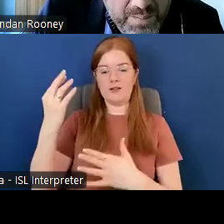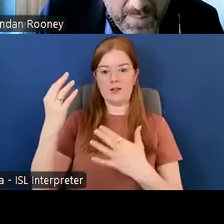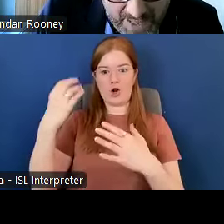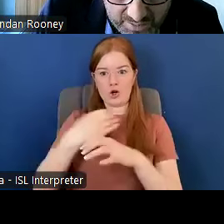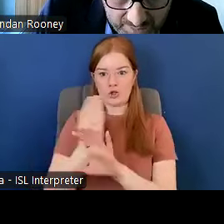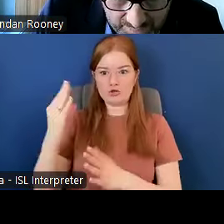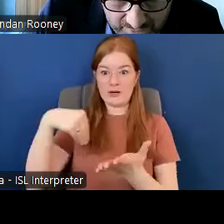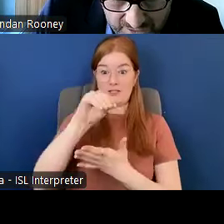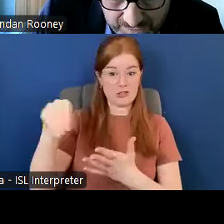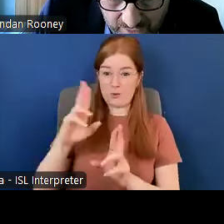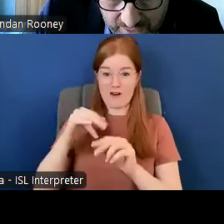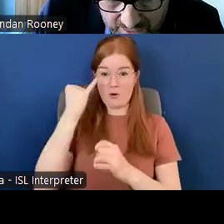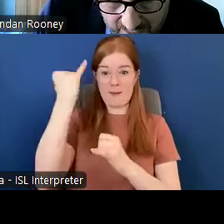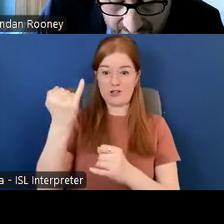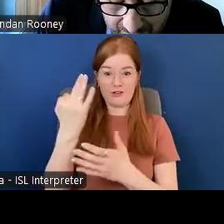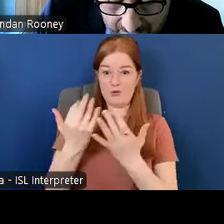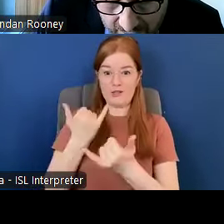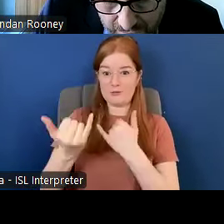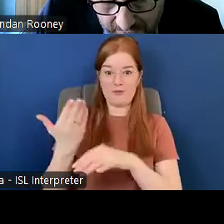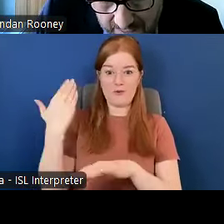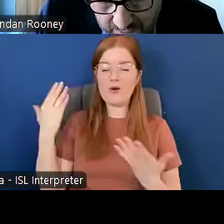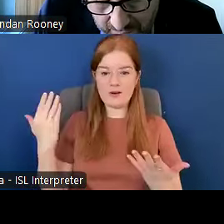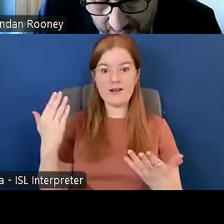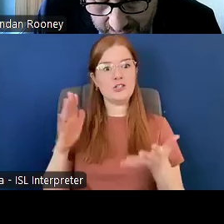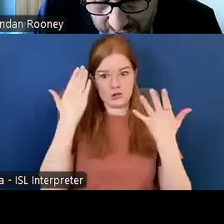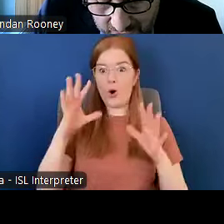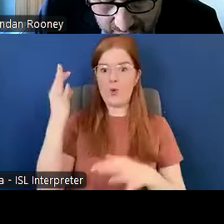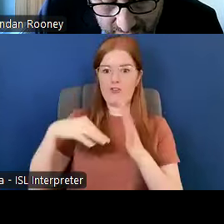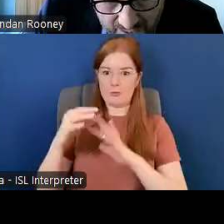unimaginable just a few years earlier, reflected the government's ambition to promote